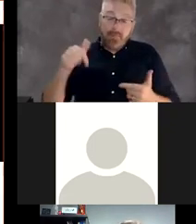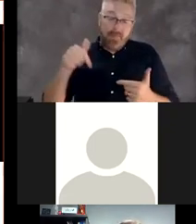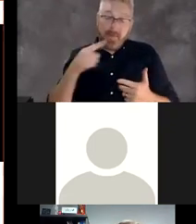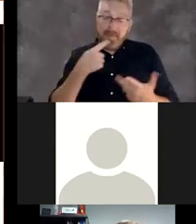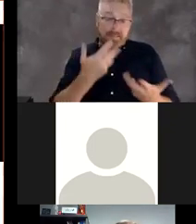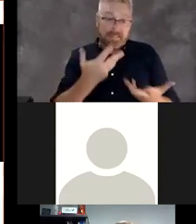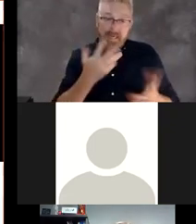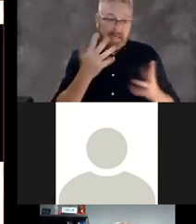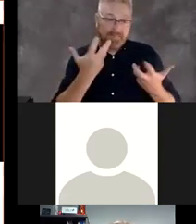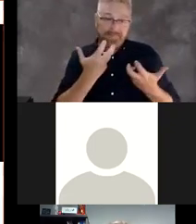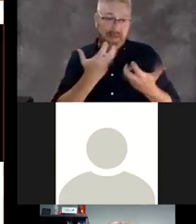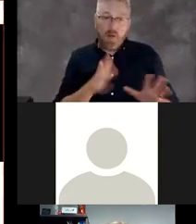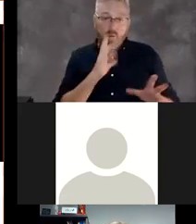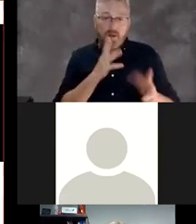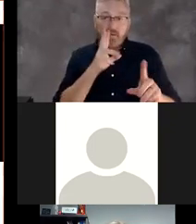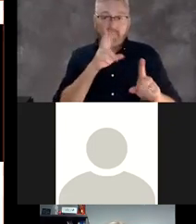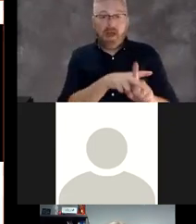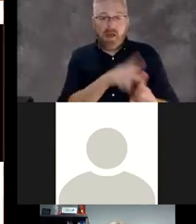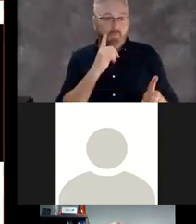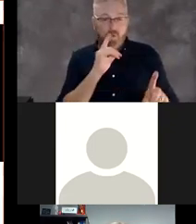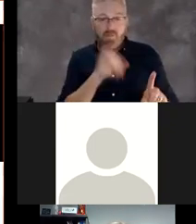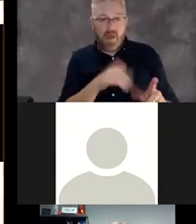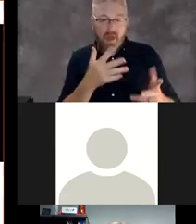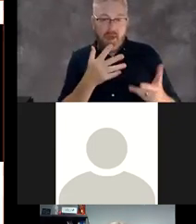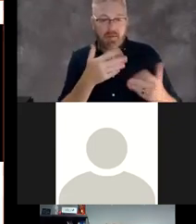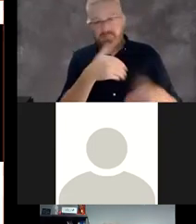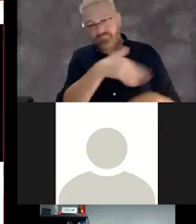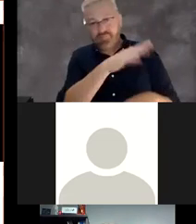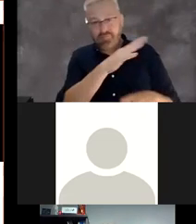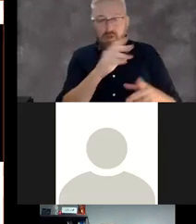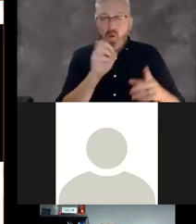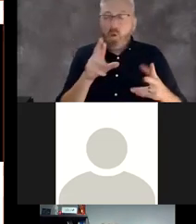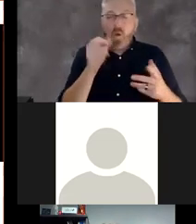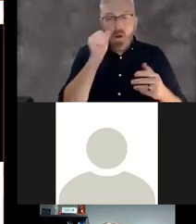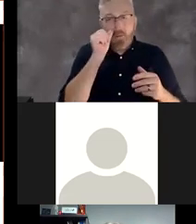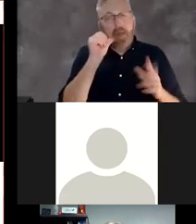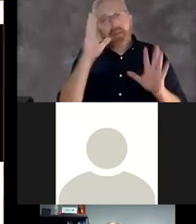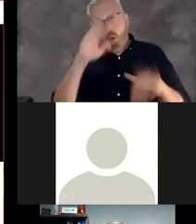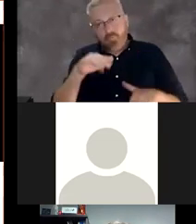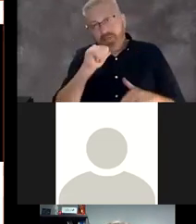HOPEFULLY THEY DON'T DO IT THAT WAY, BUT, YOU KNOW, THEY MAY NOT